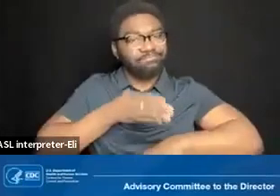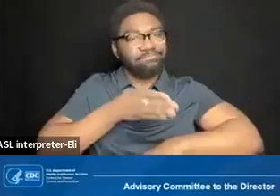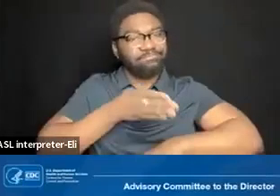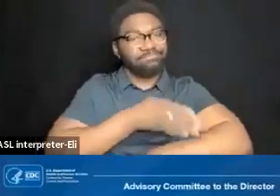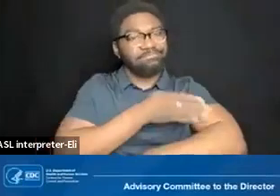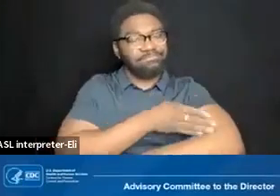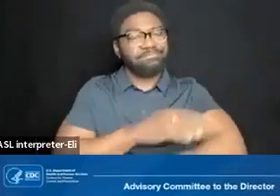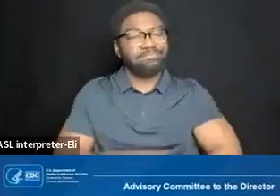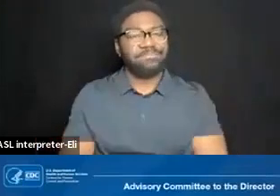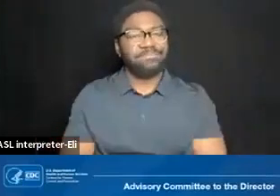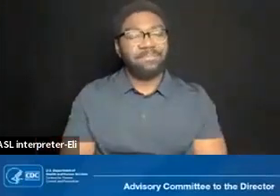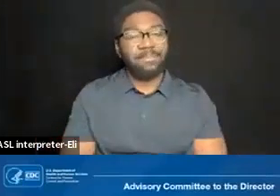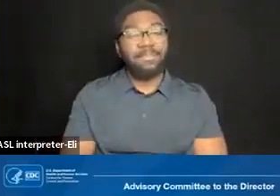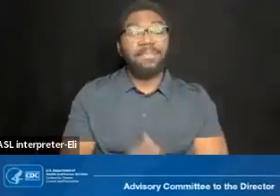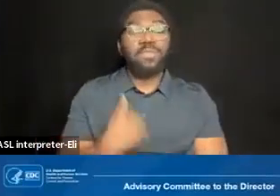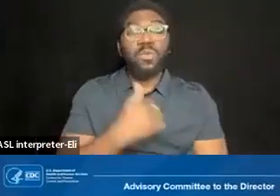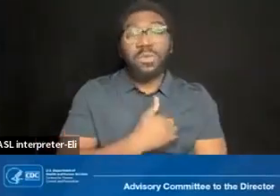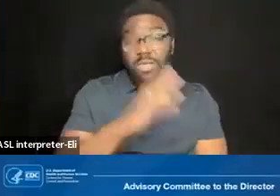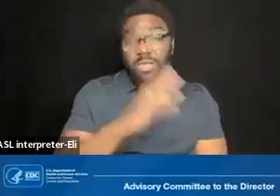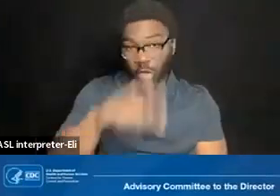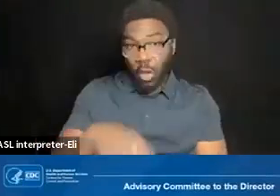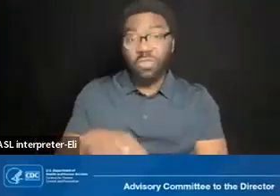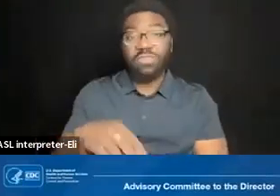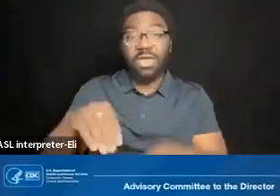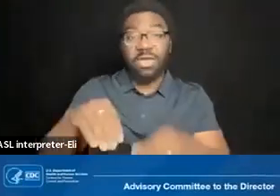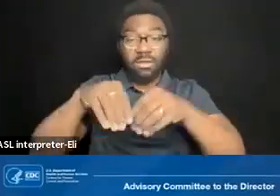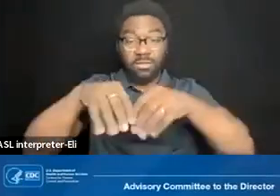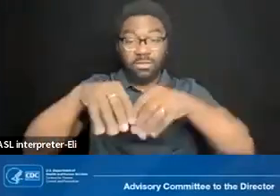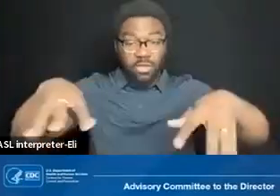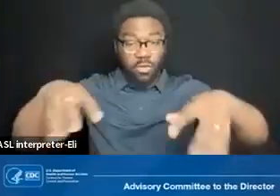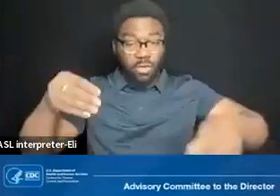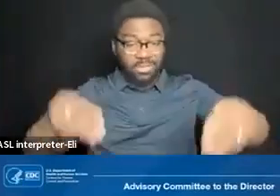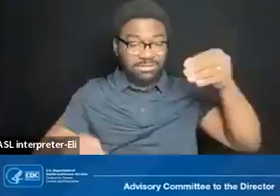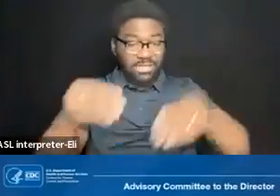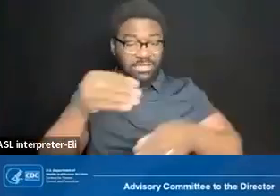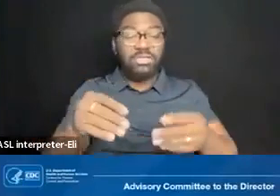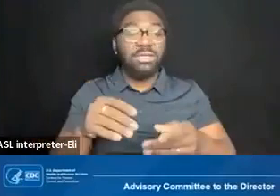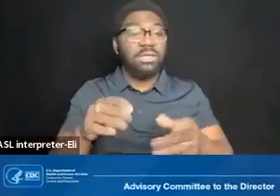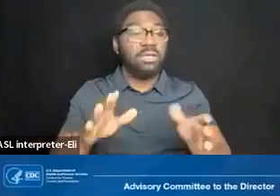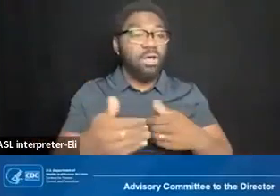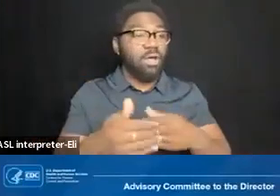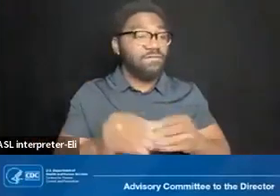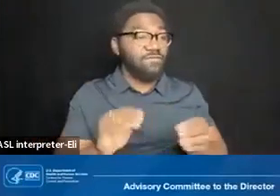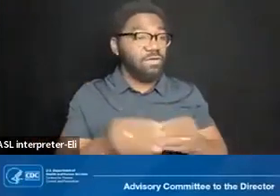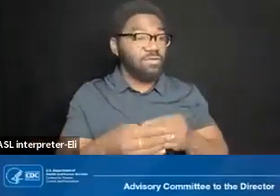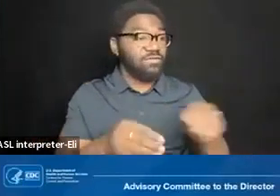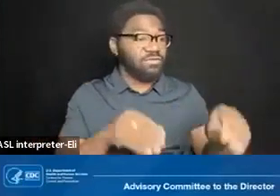Because we know reorganization, moving boxes alone, will not improve our processes,